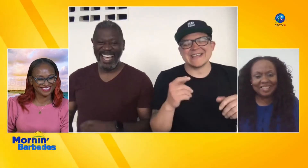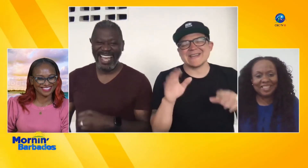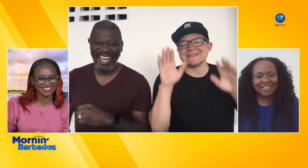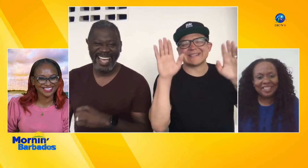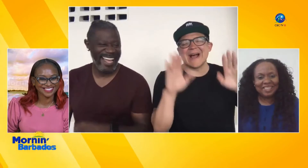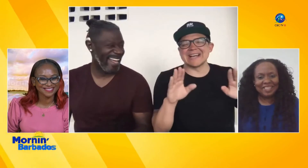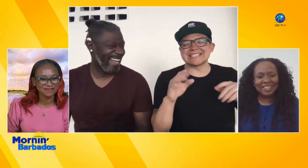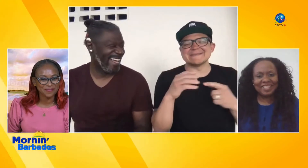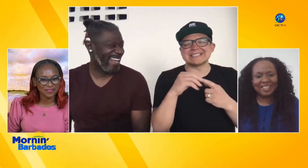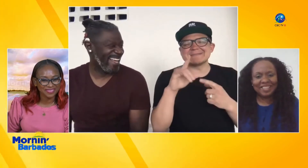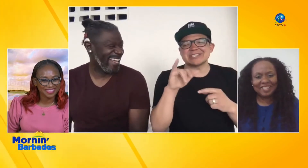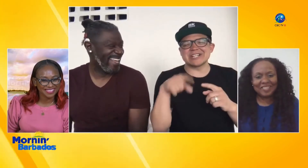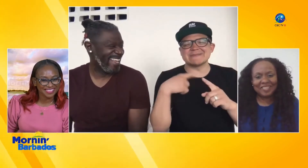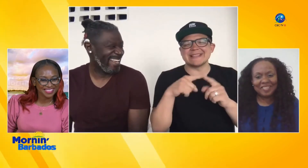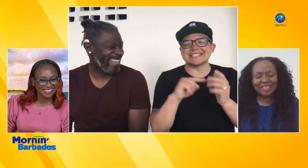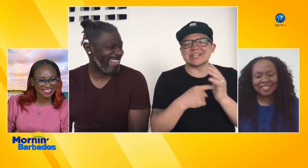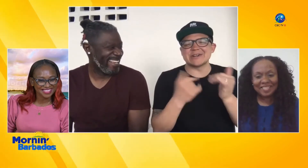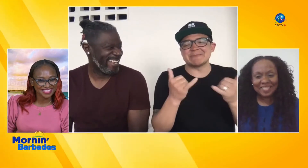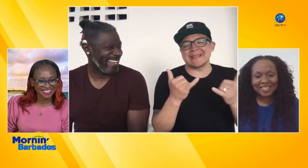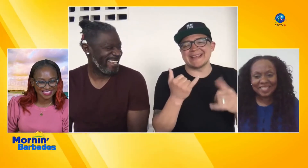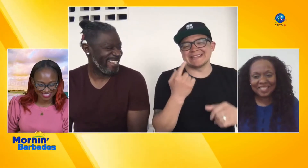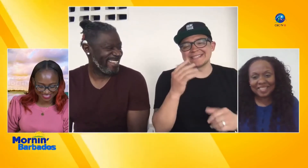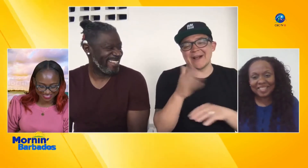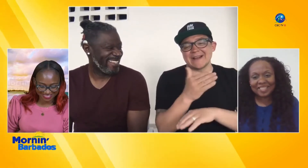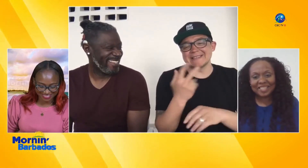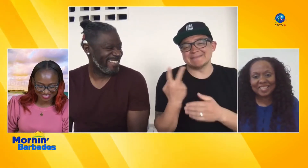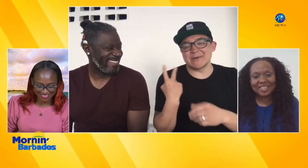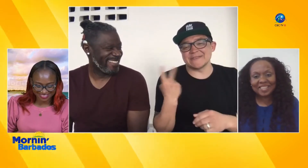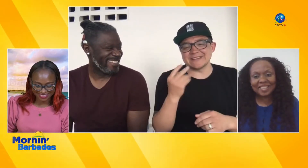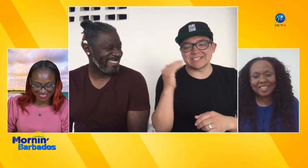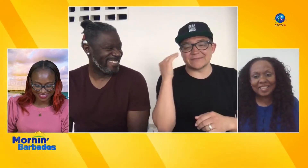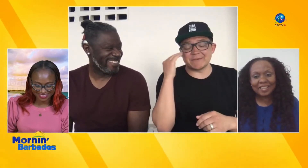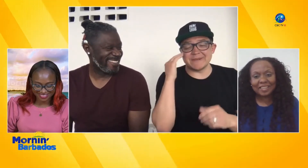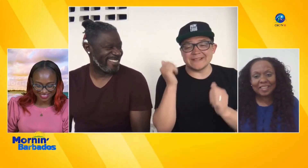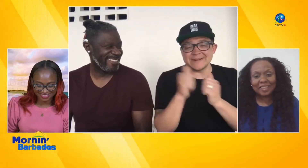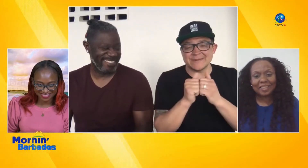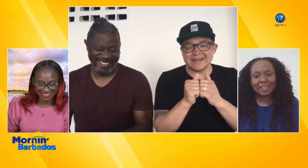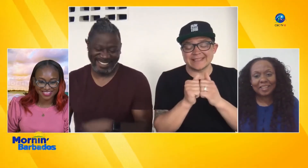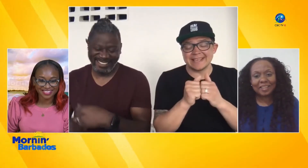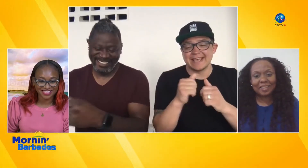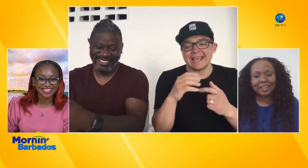it was awesome especially when they started playing a song that both of us are familiar with